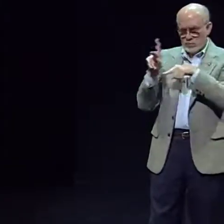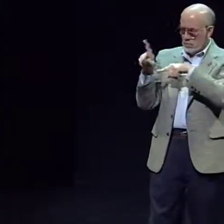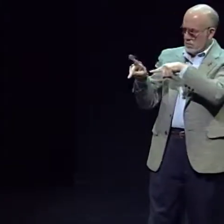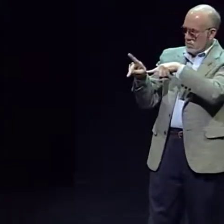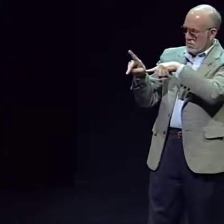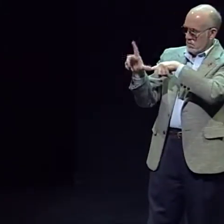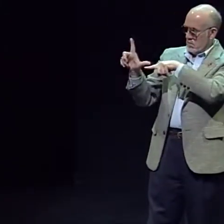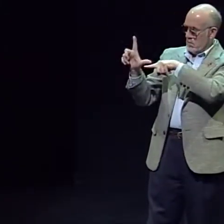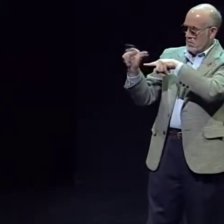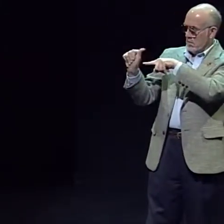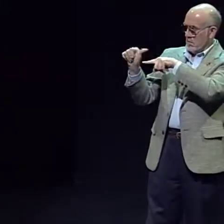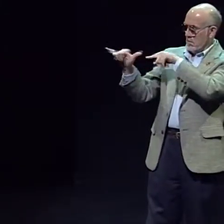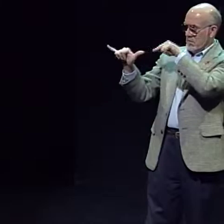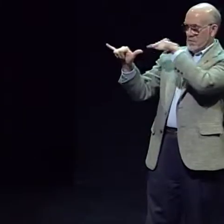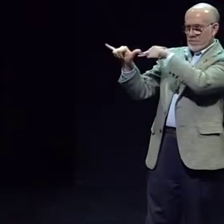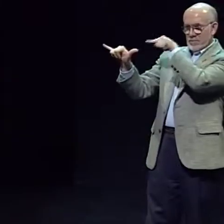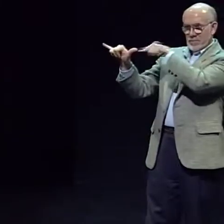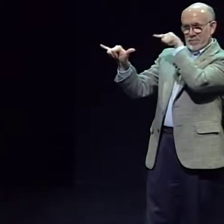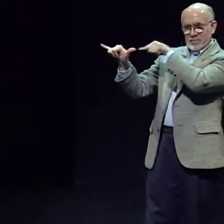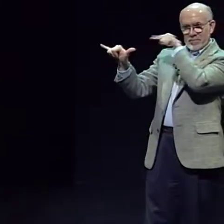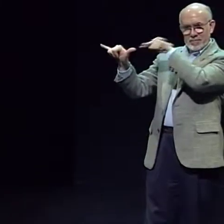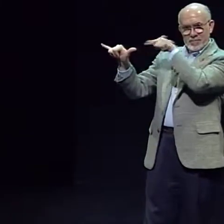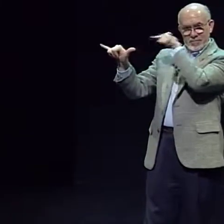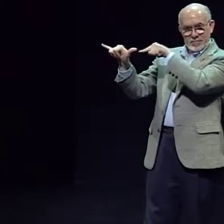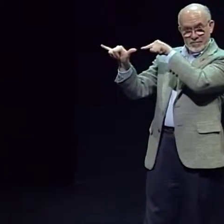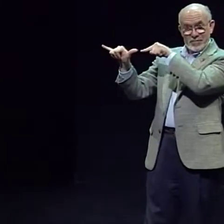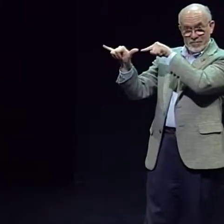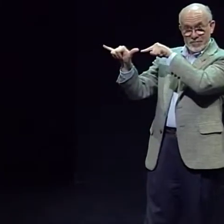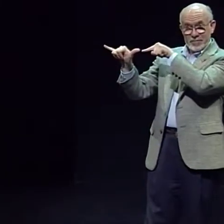THE CONCEPT OF PLAY IN A NEW LIGHT.